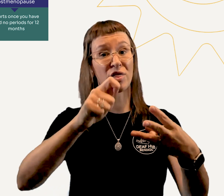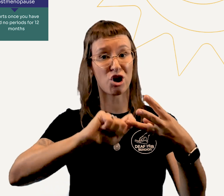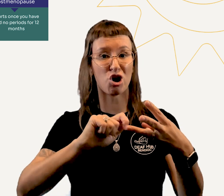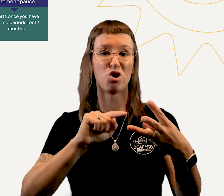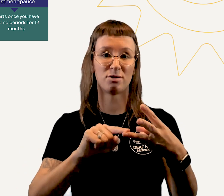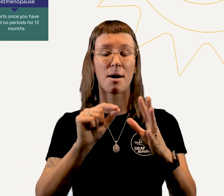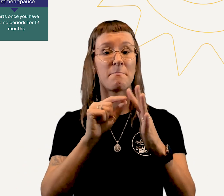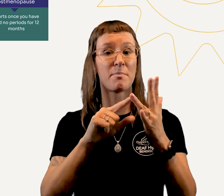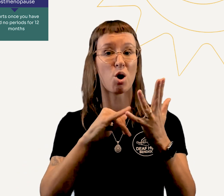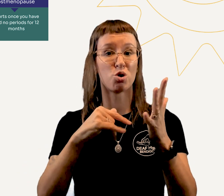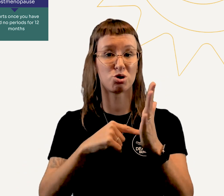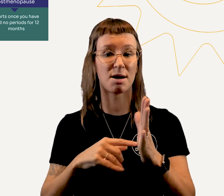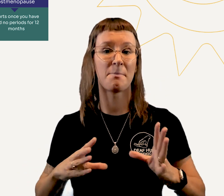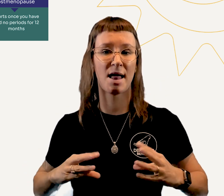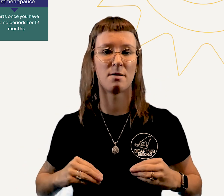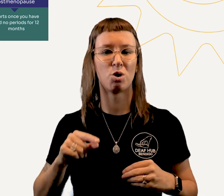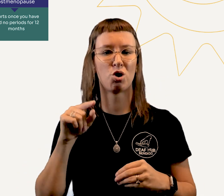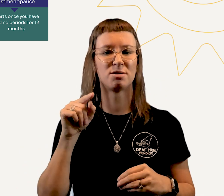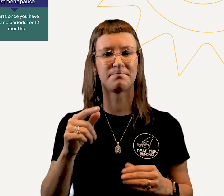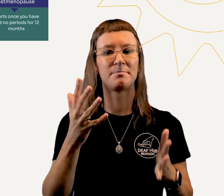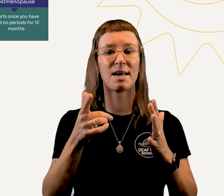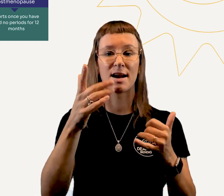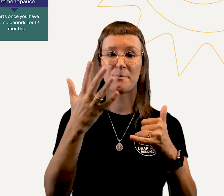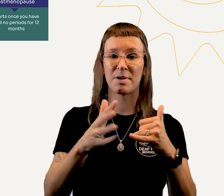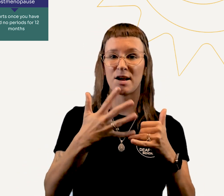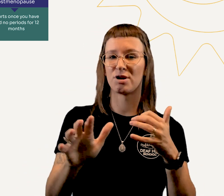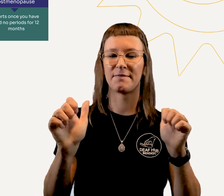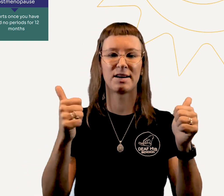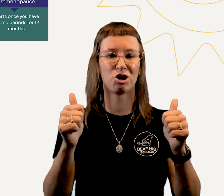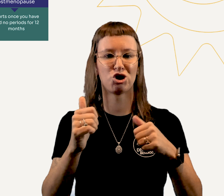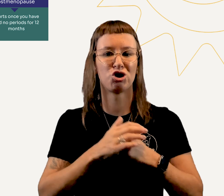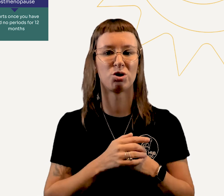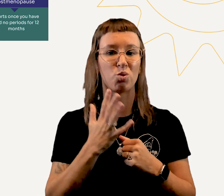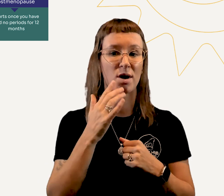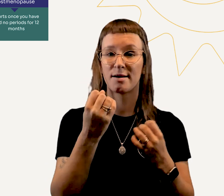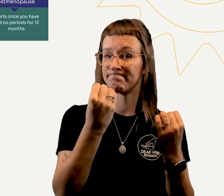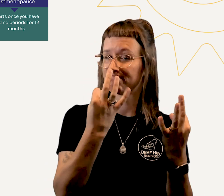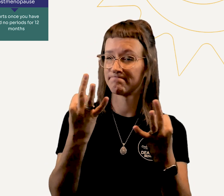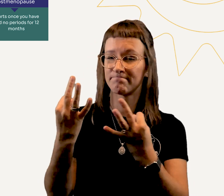After the final menstrual period comes post menopause oestrogen which again is the main